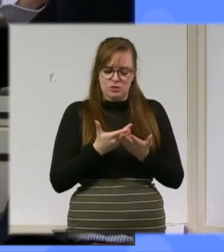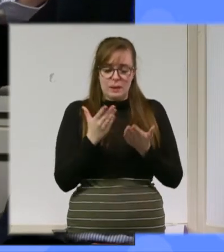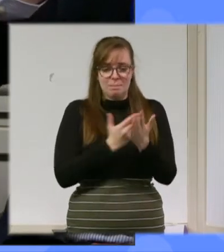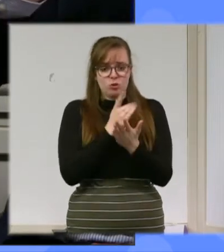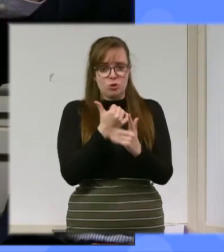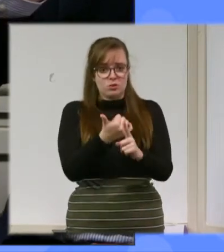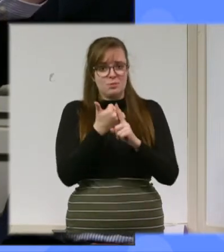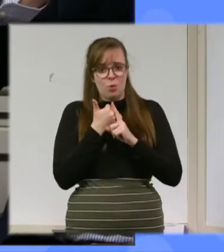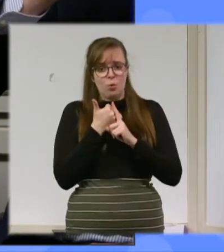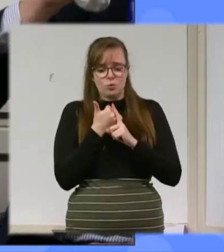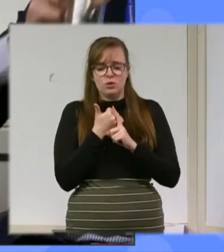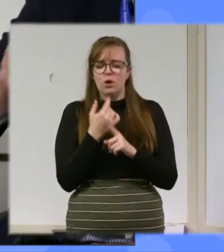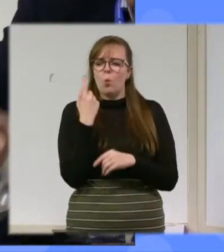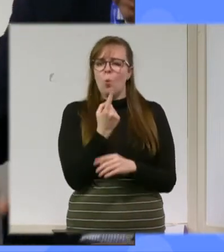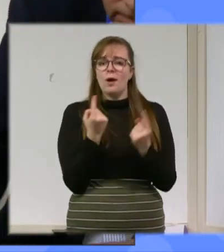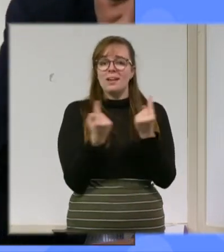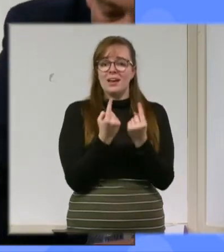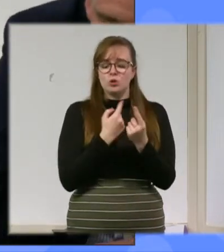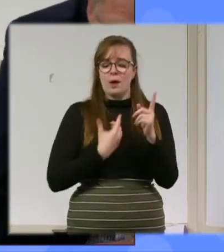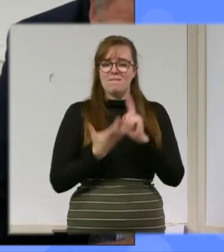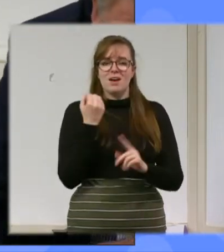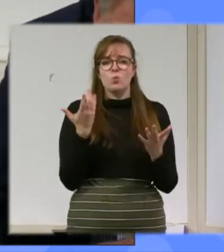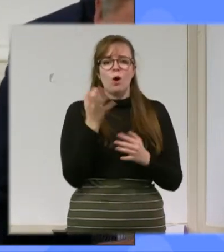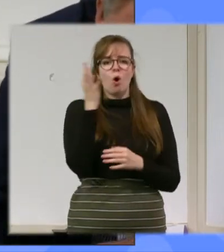need and one of the issues that I found in all in fact there it's sorry when I